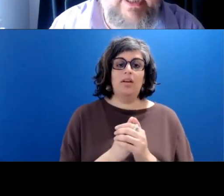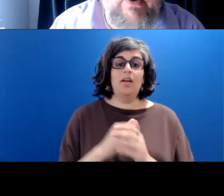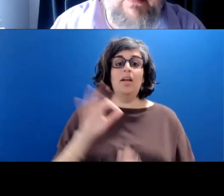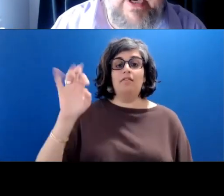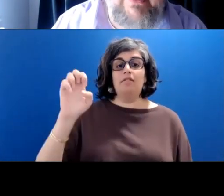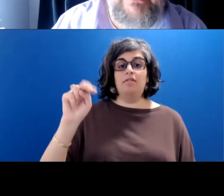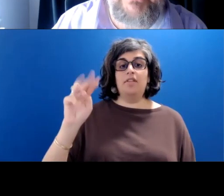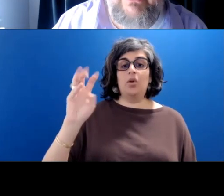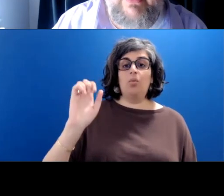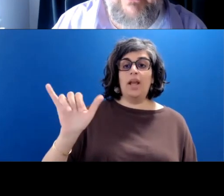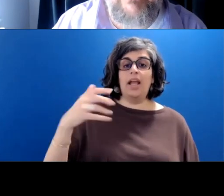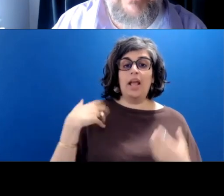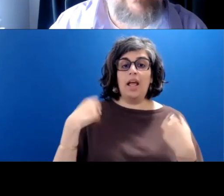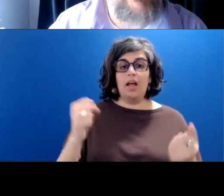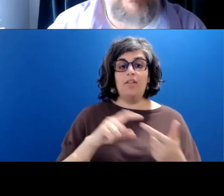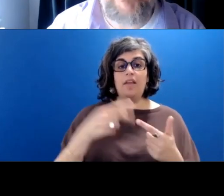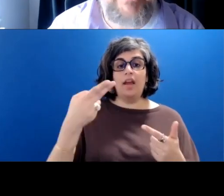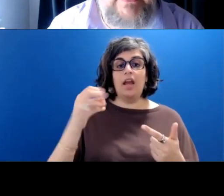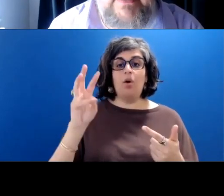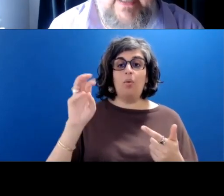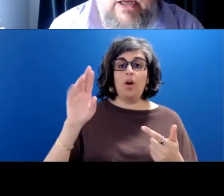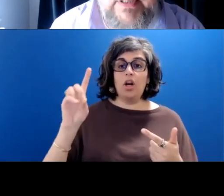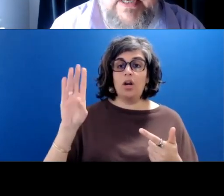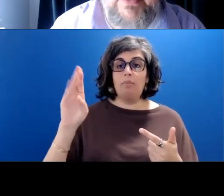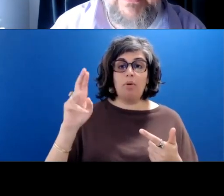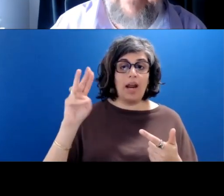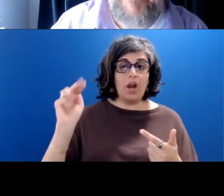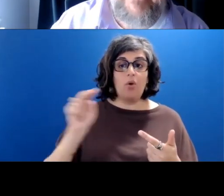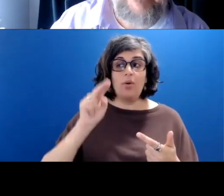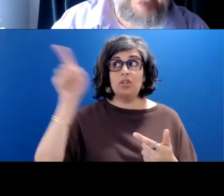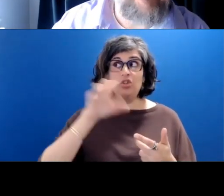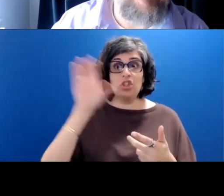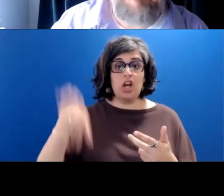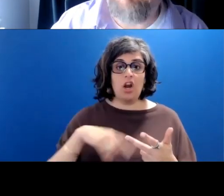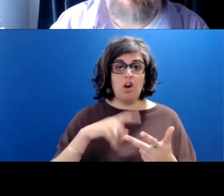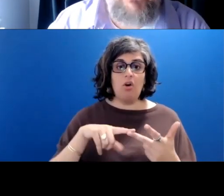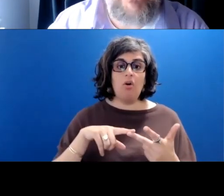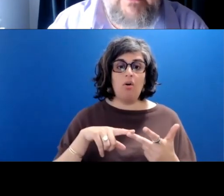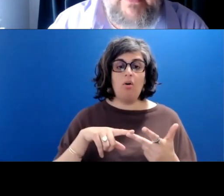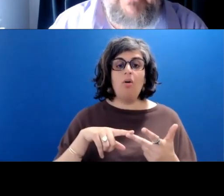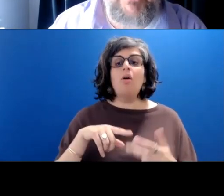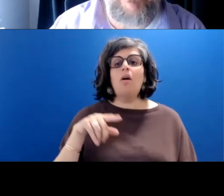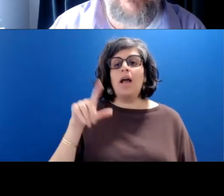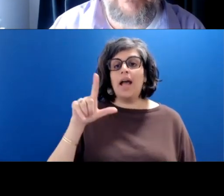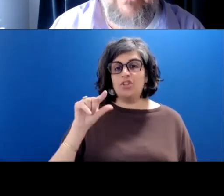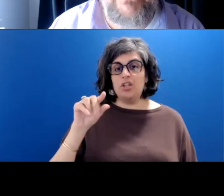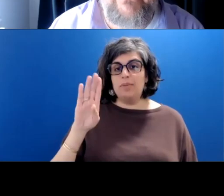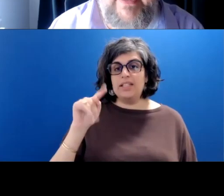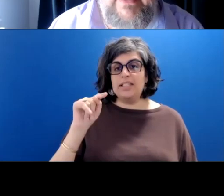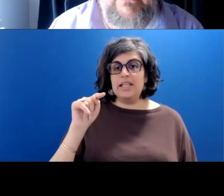or Howard Brown in Chicago, they're LGBT health centers. They've both developed their own standards of care